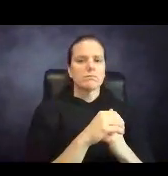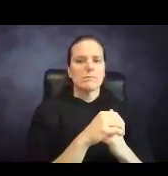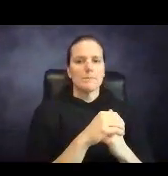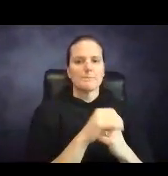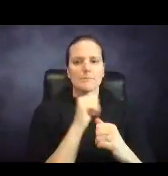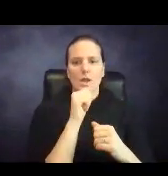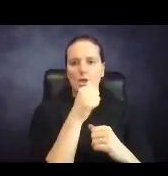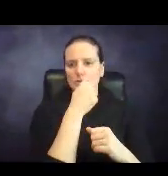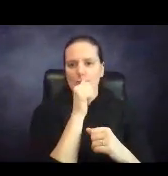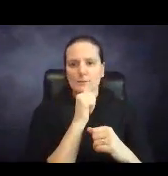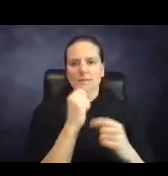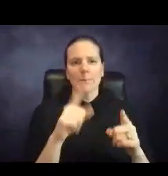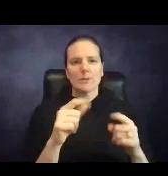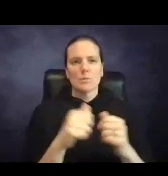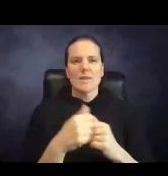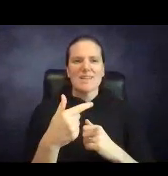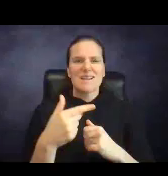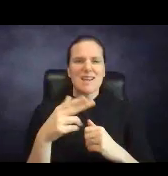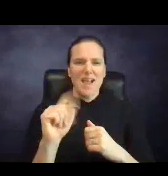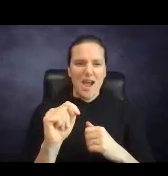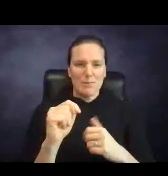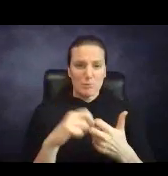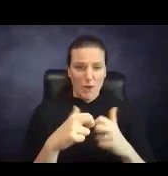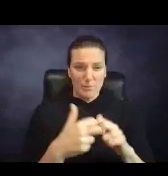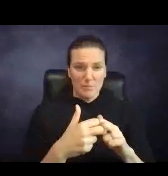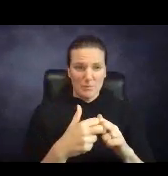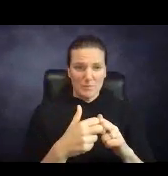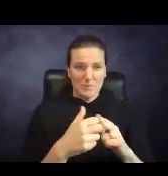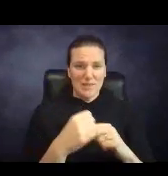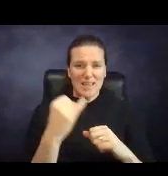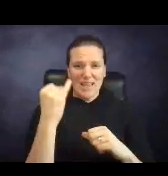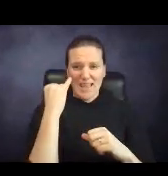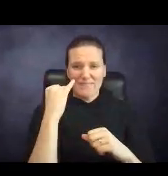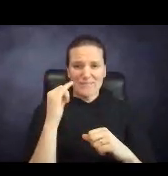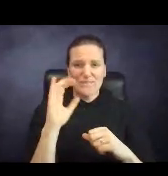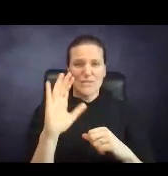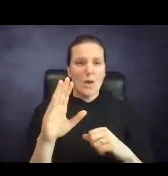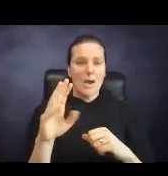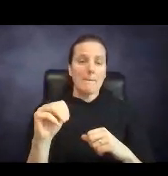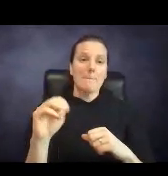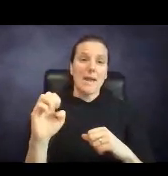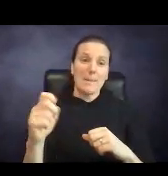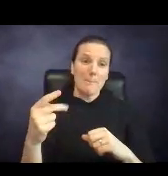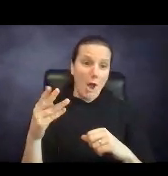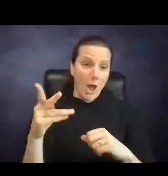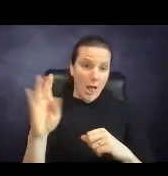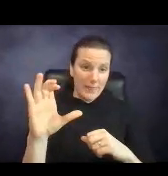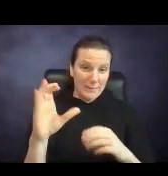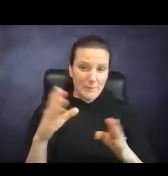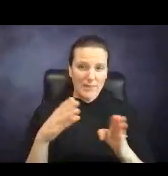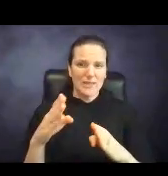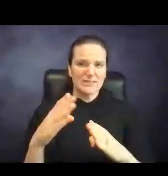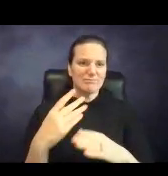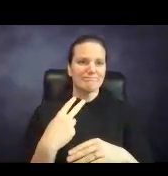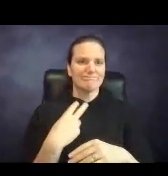have lots of gut problems. I see this all the time. So if you have, if your metabolic pathways are congested then you may not be